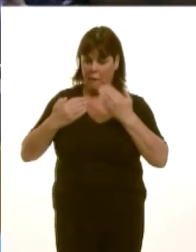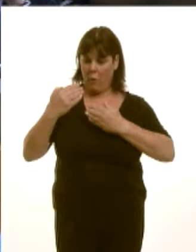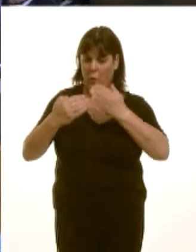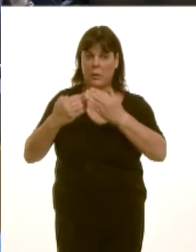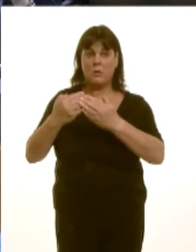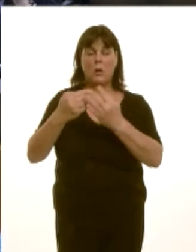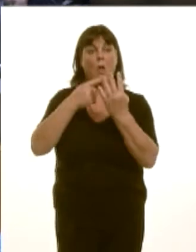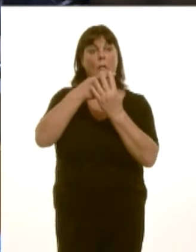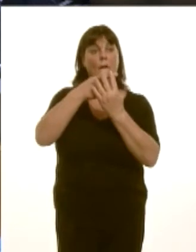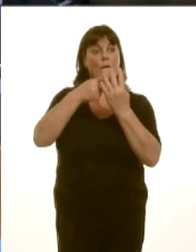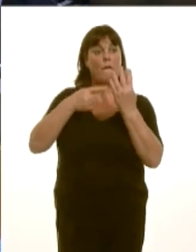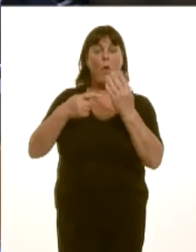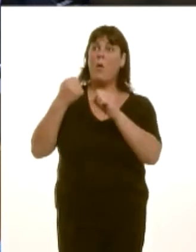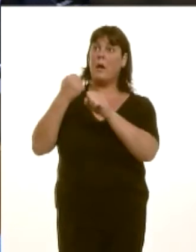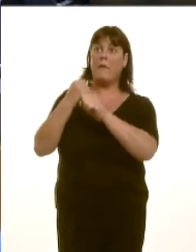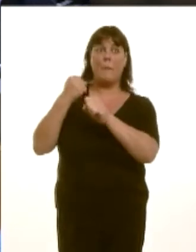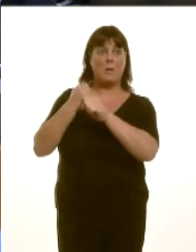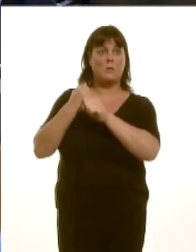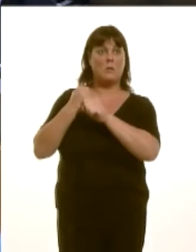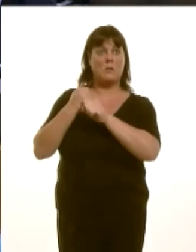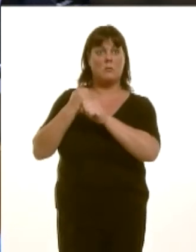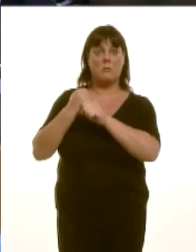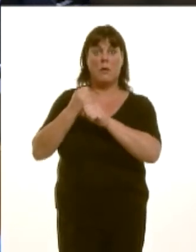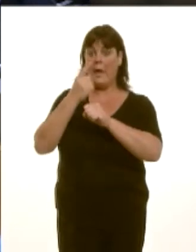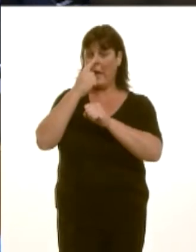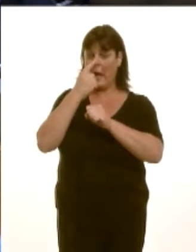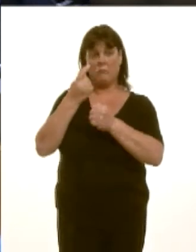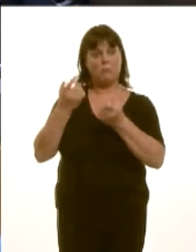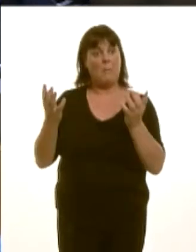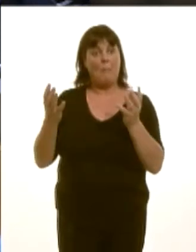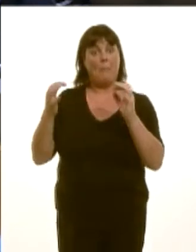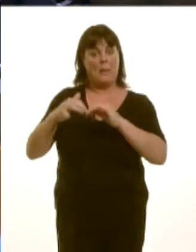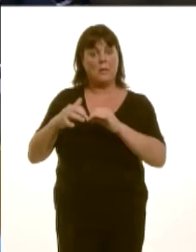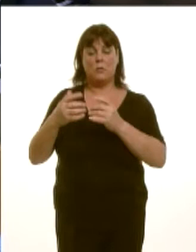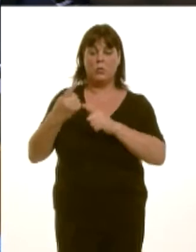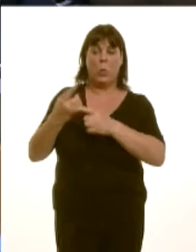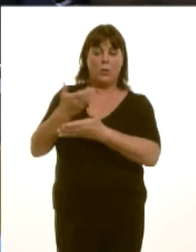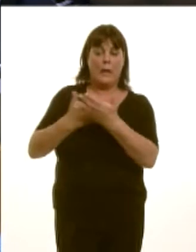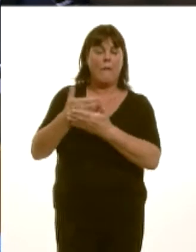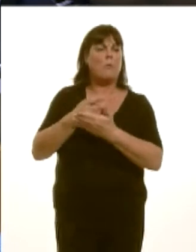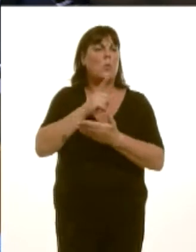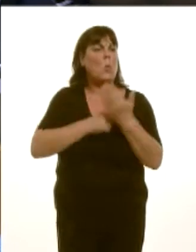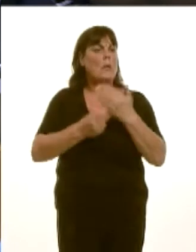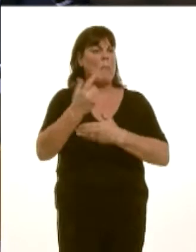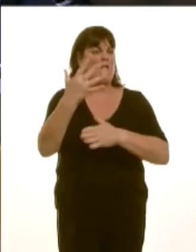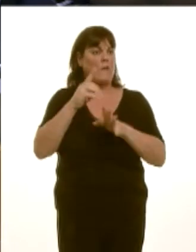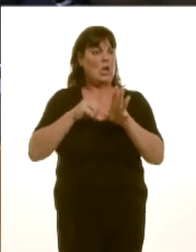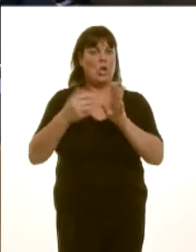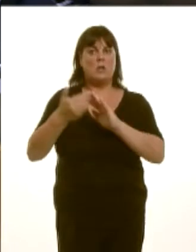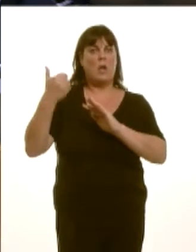can sit together and agree a way forward, because, to put it bluntly, what has been happening over 15 years is that devolution has been seen in isolation in Scotland, Wales